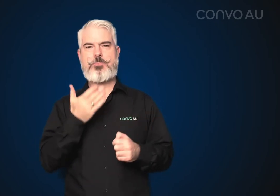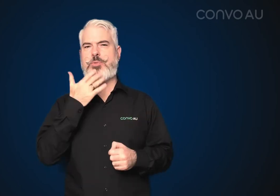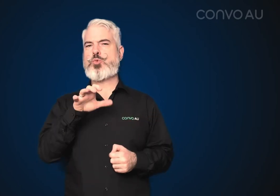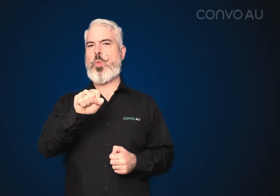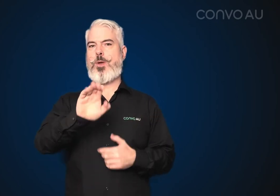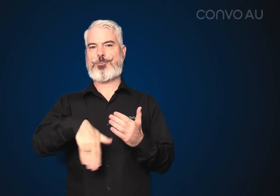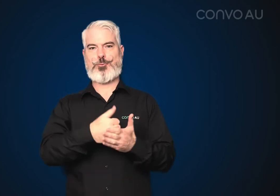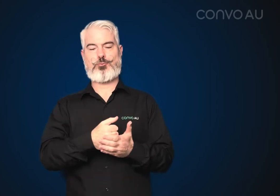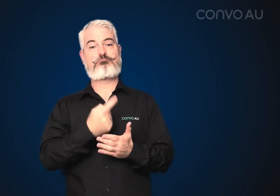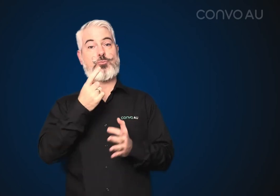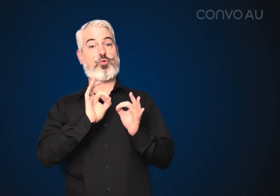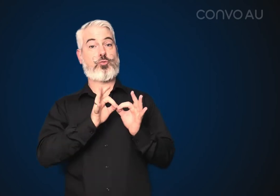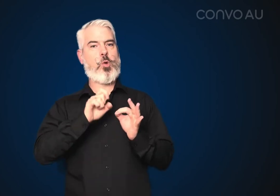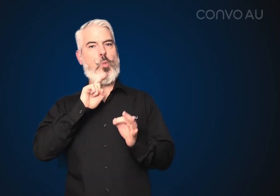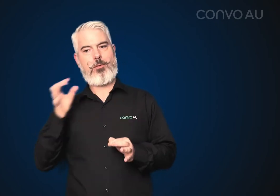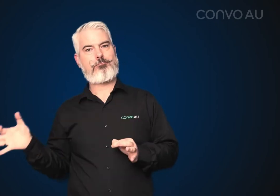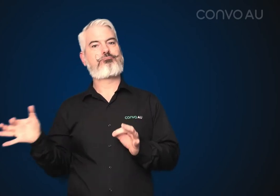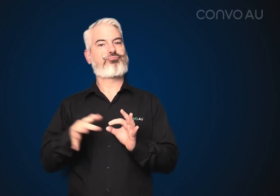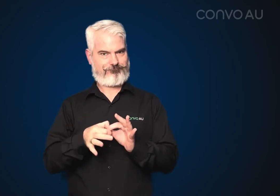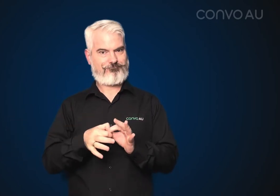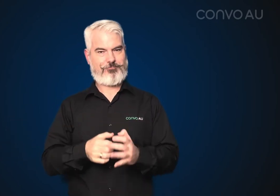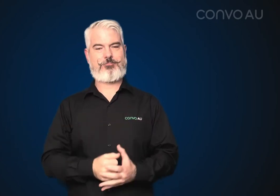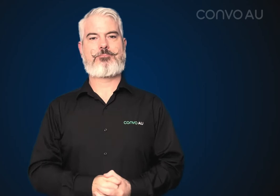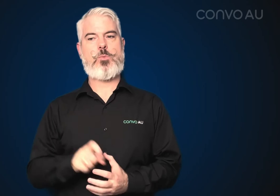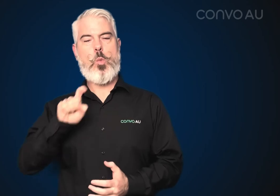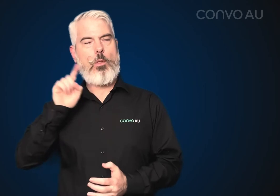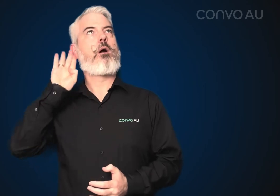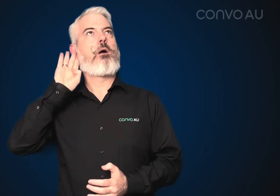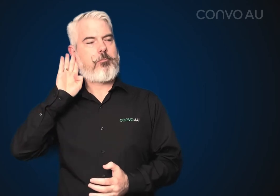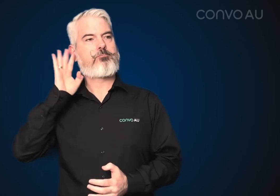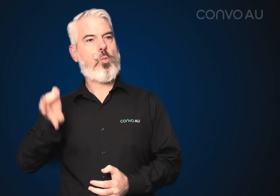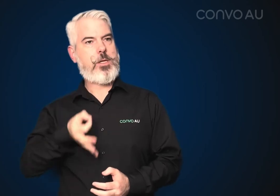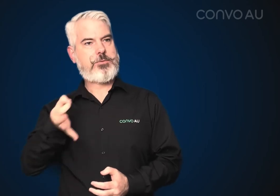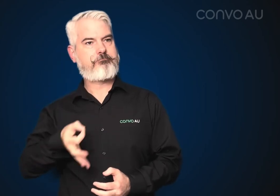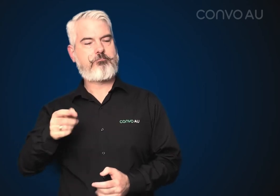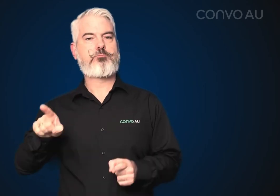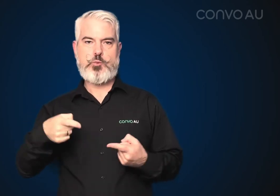and to wait for an interpreter to connect the call.